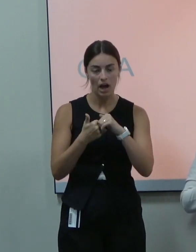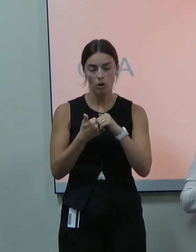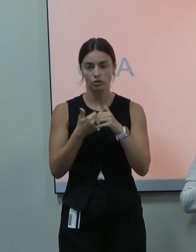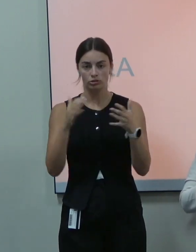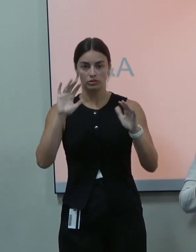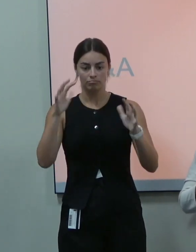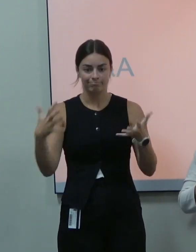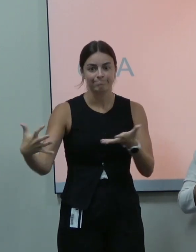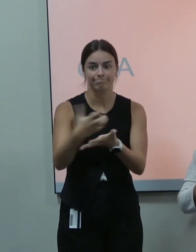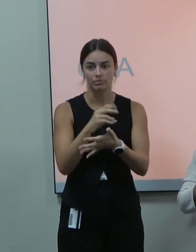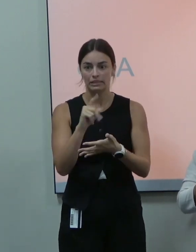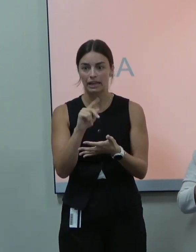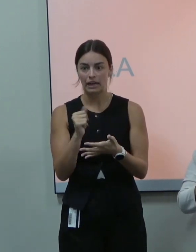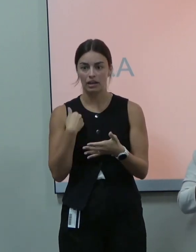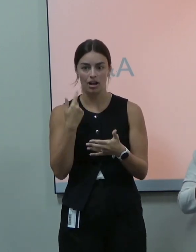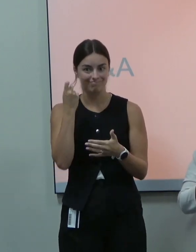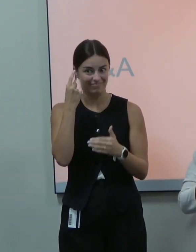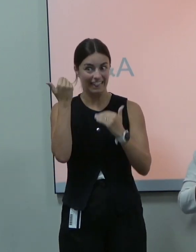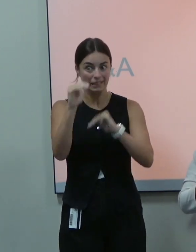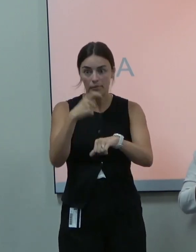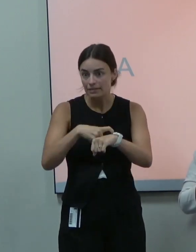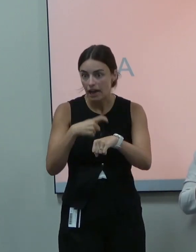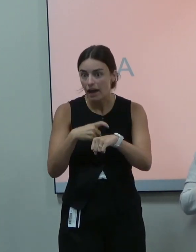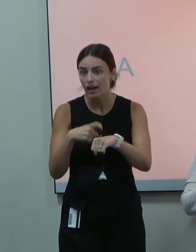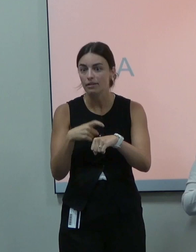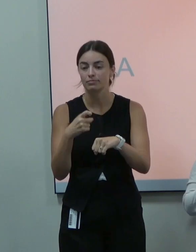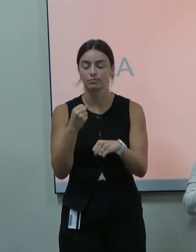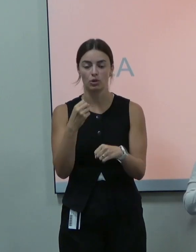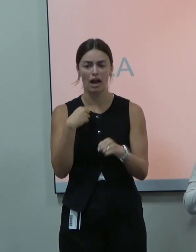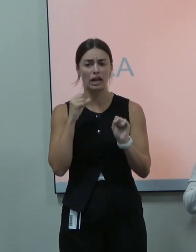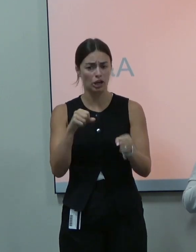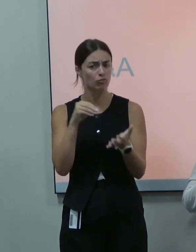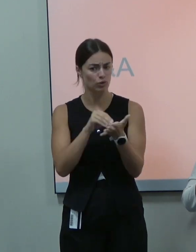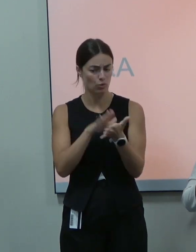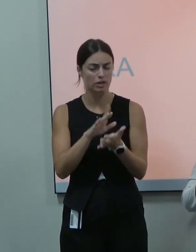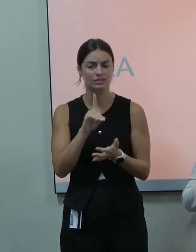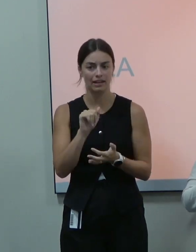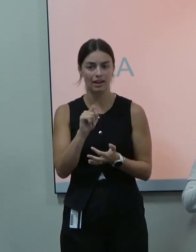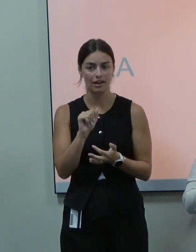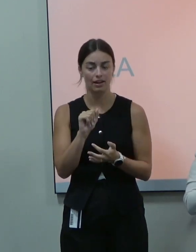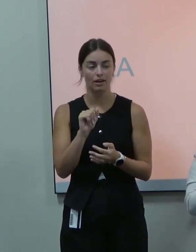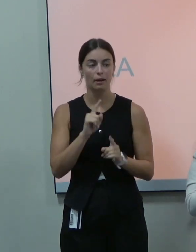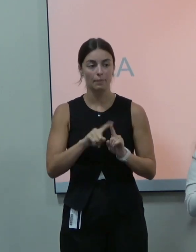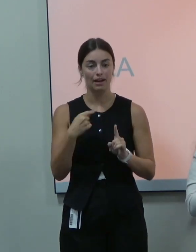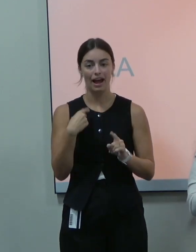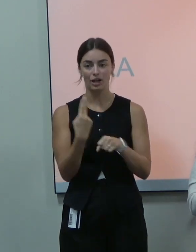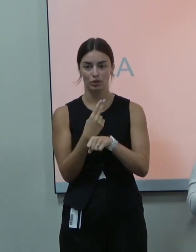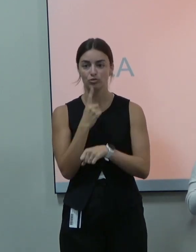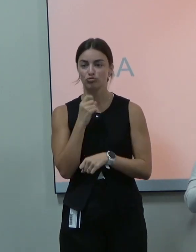And I was able to record data a lot of the times. But the survey platform, I used RedCap. All of us use REDCap.